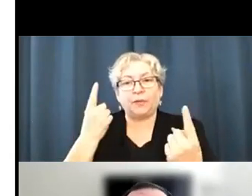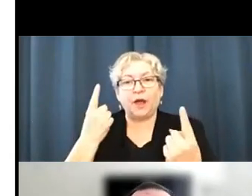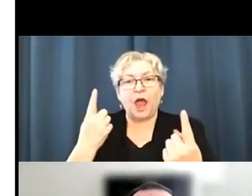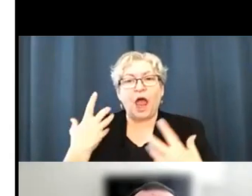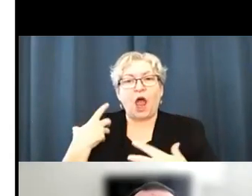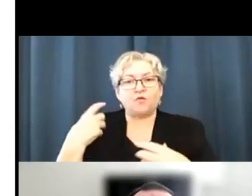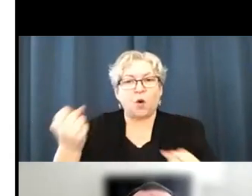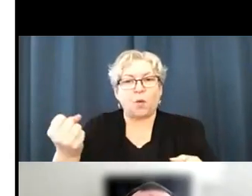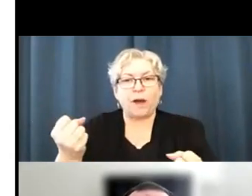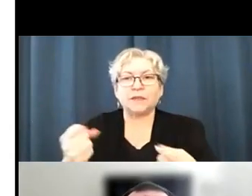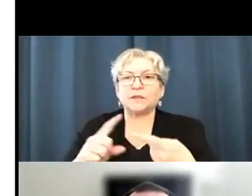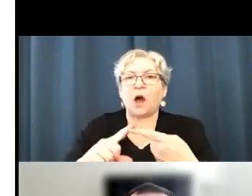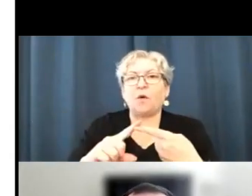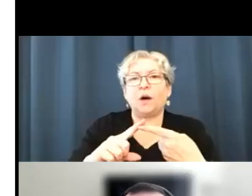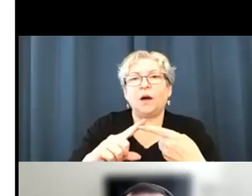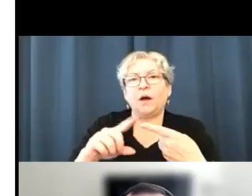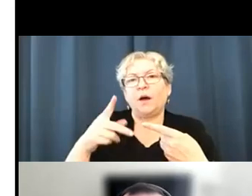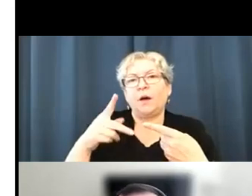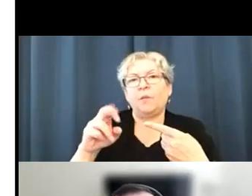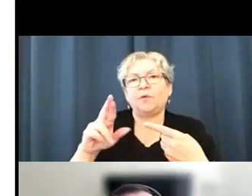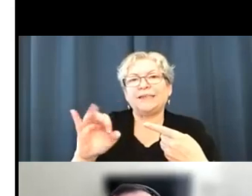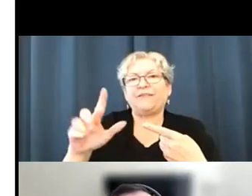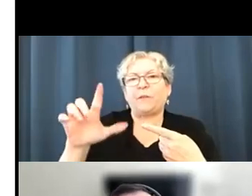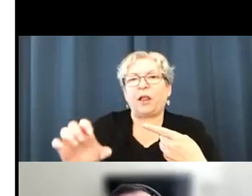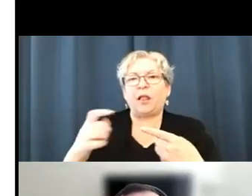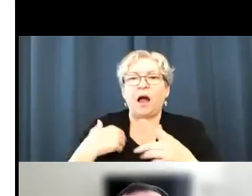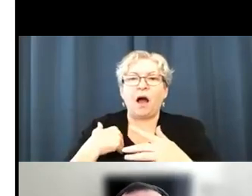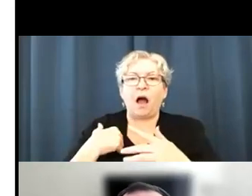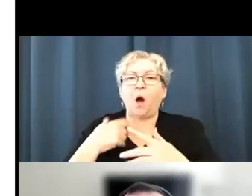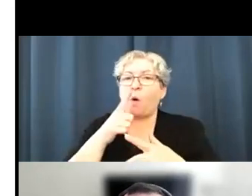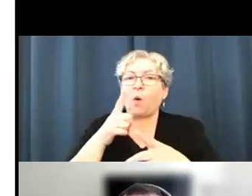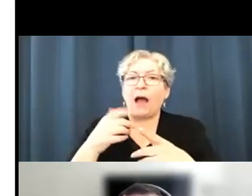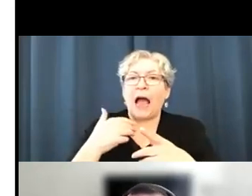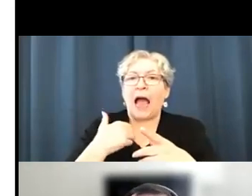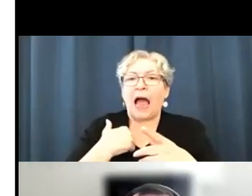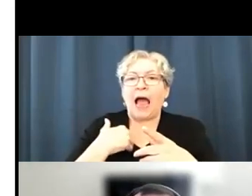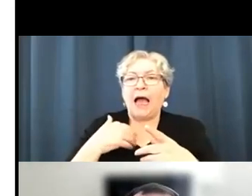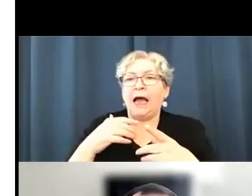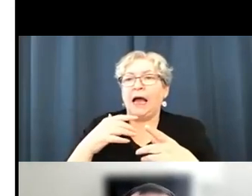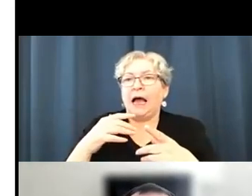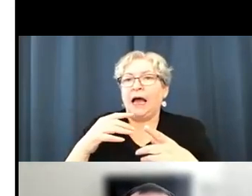who is not able to see or who has low vision, perceivable, can I perceive content on a page?